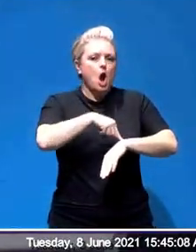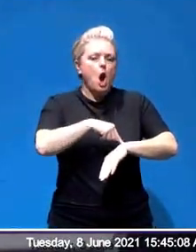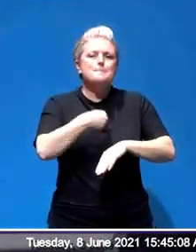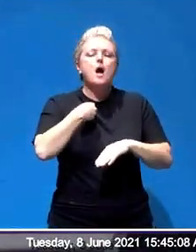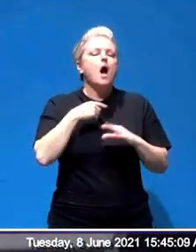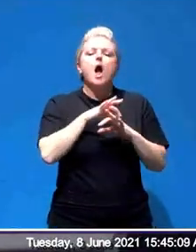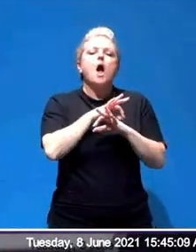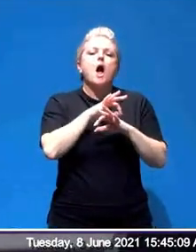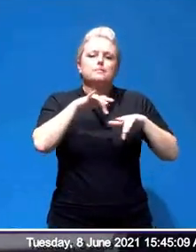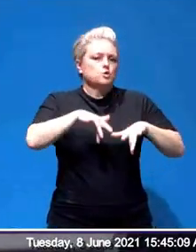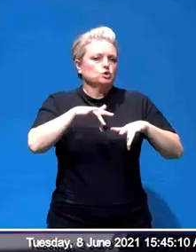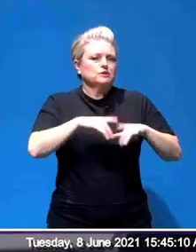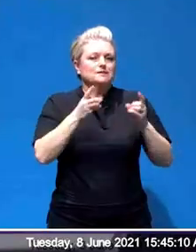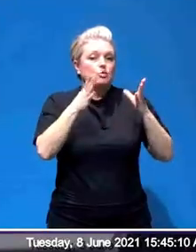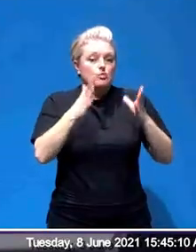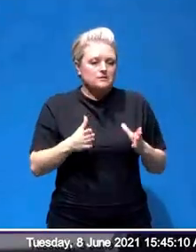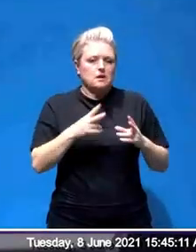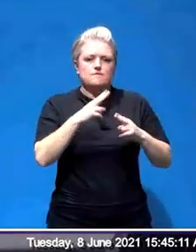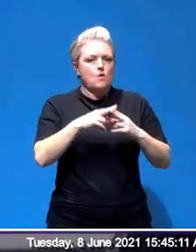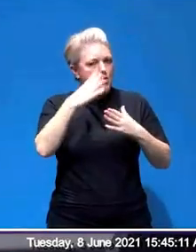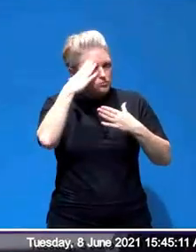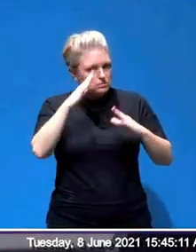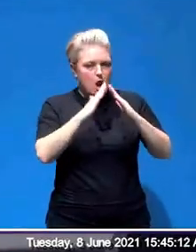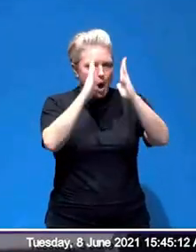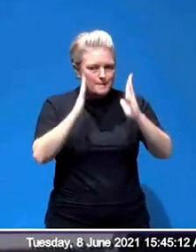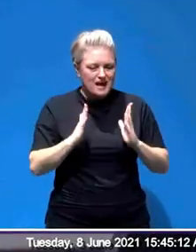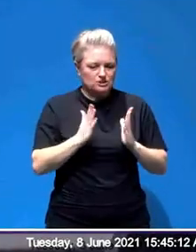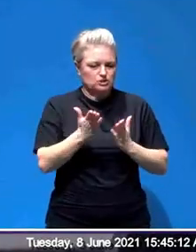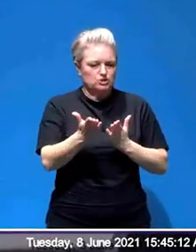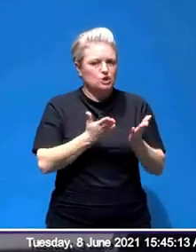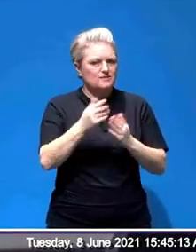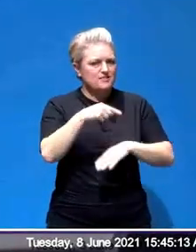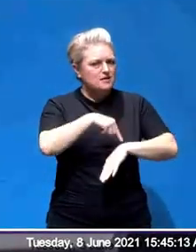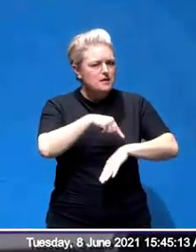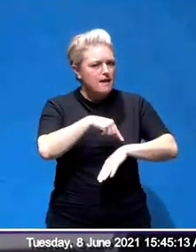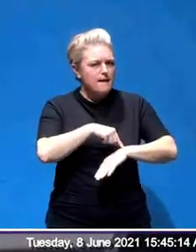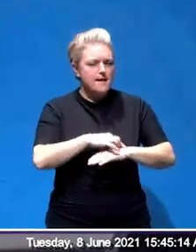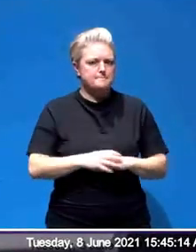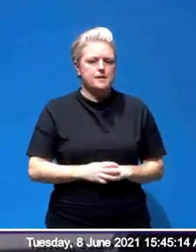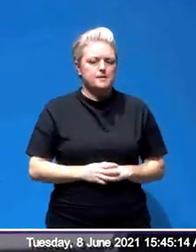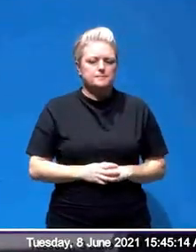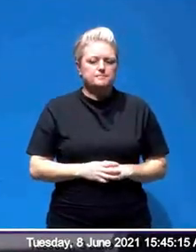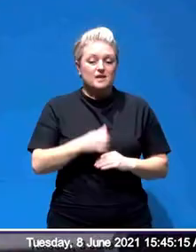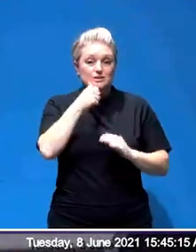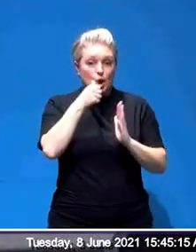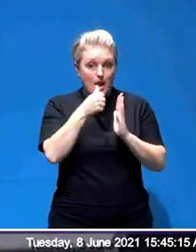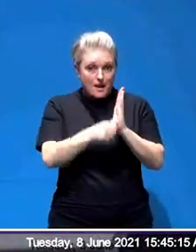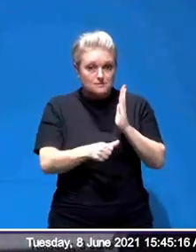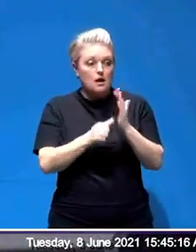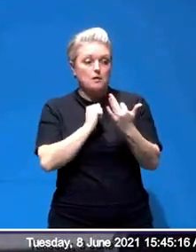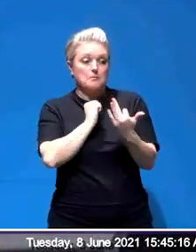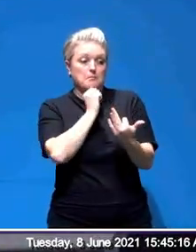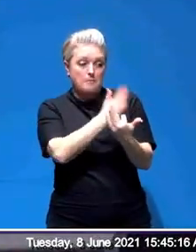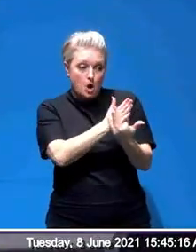services when the matter of the letter happened, but I was the Director of